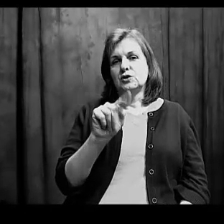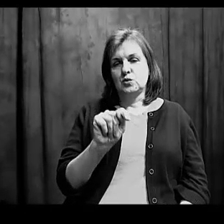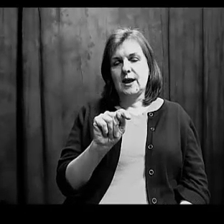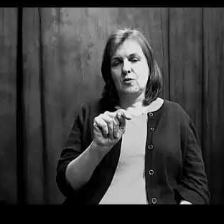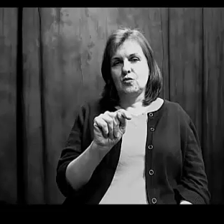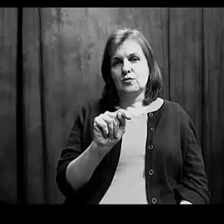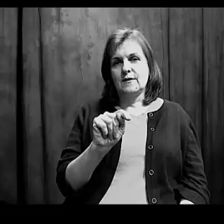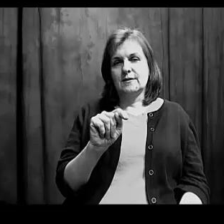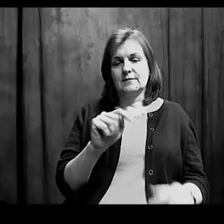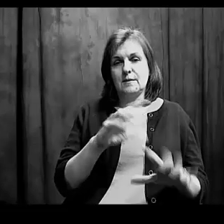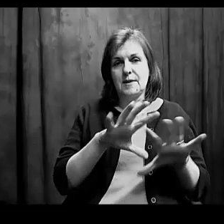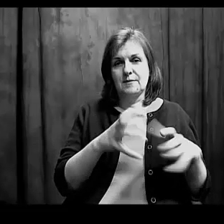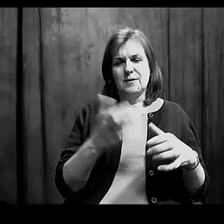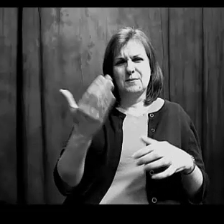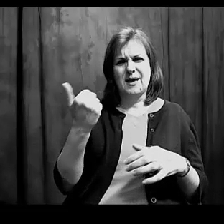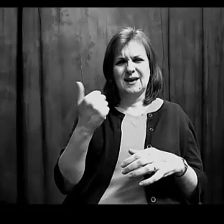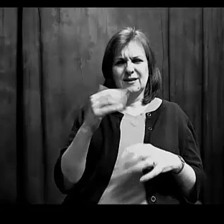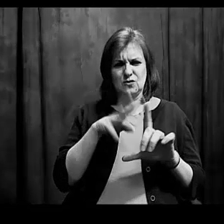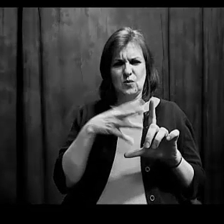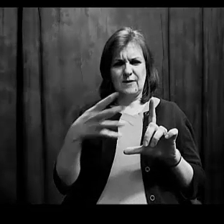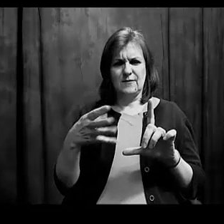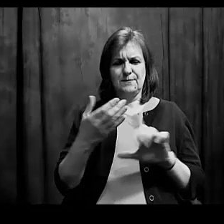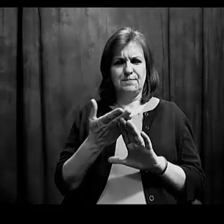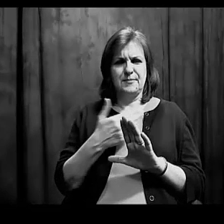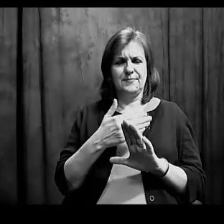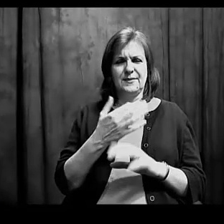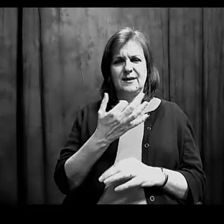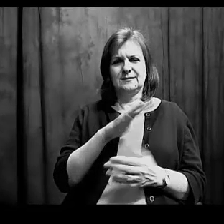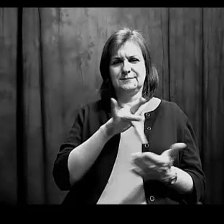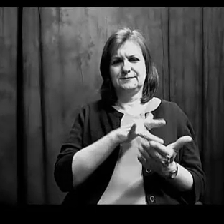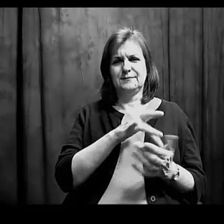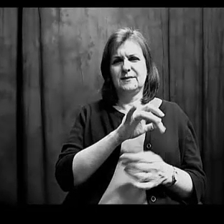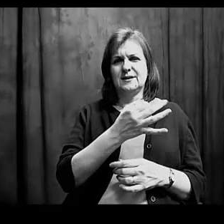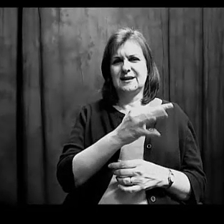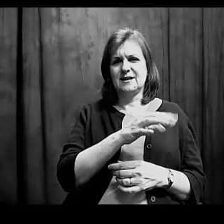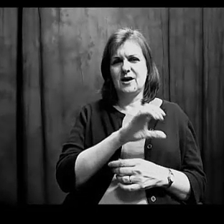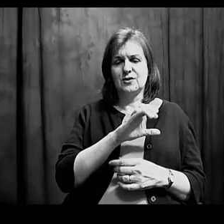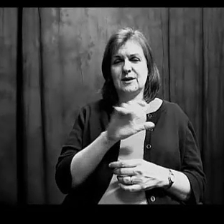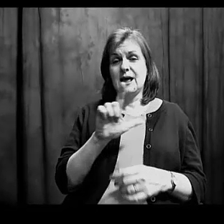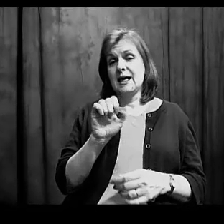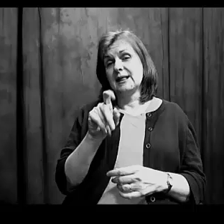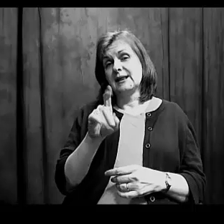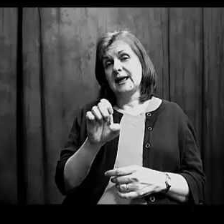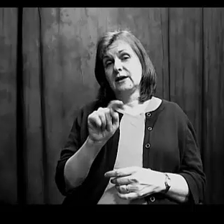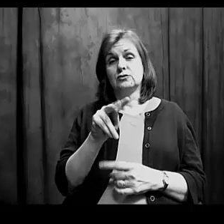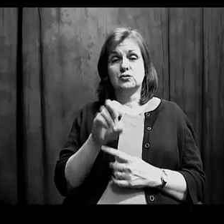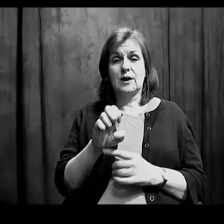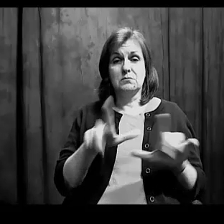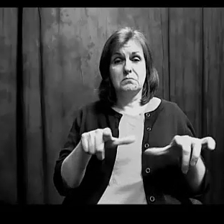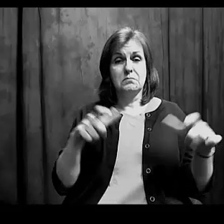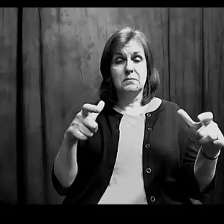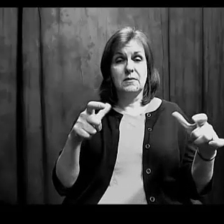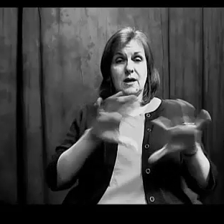in the 1930s early 1900's, mid-1900's the populations of lake trout were doing fairly well